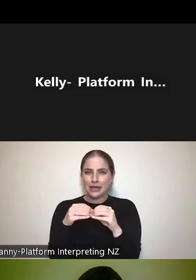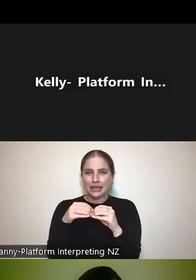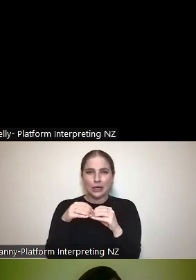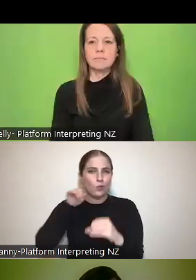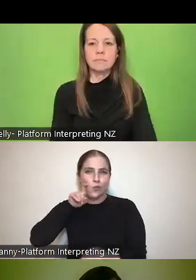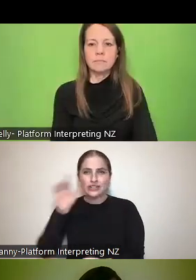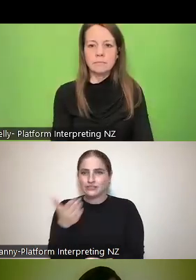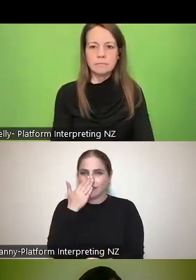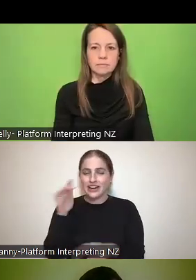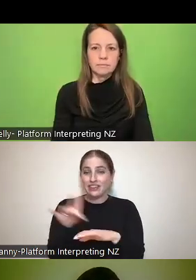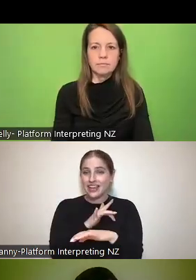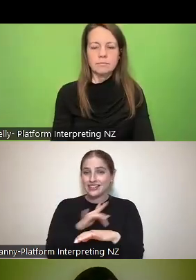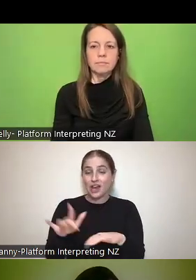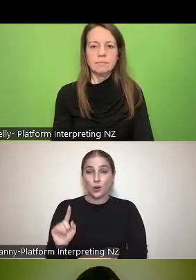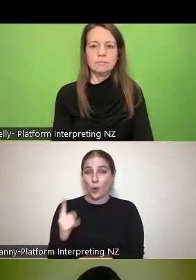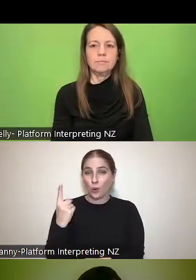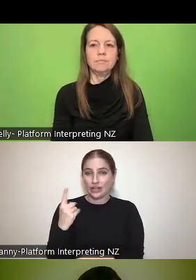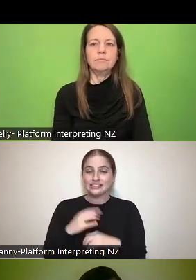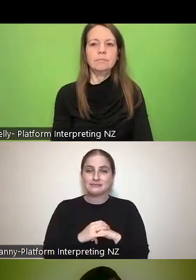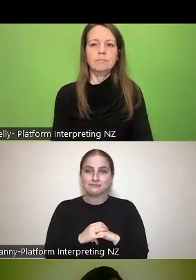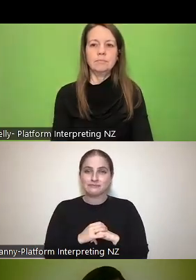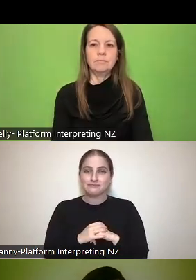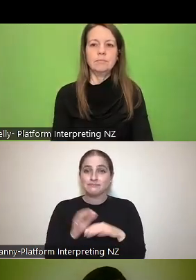And it talks about what this visual guide does, that it uses pictures